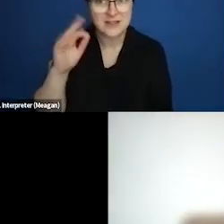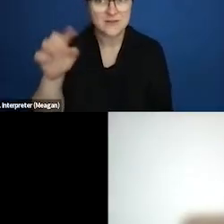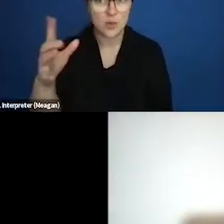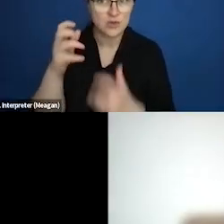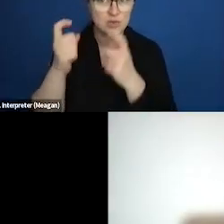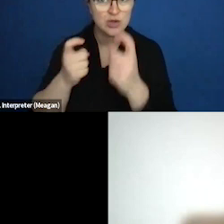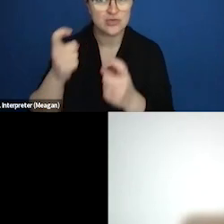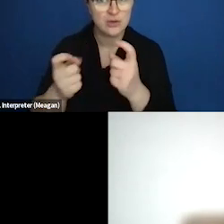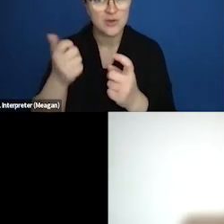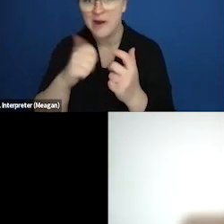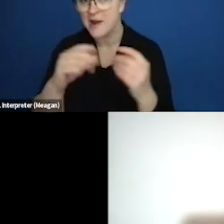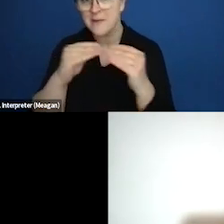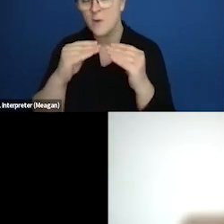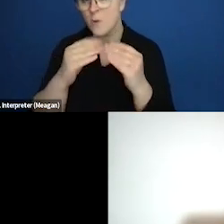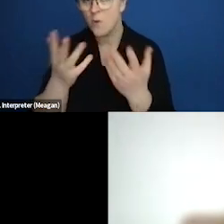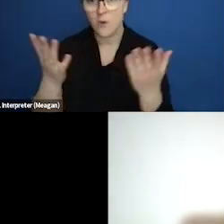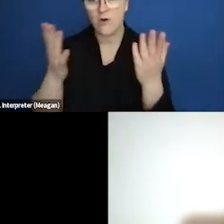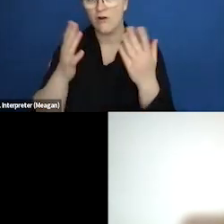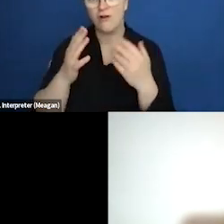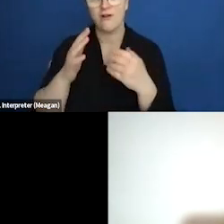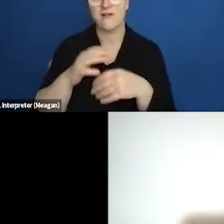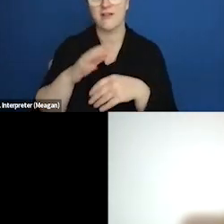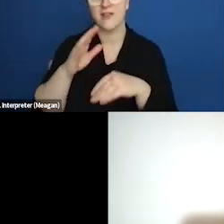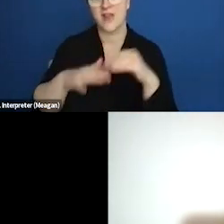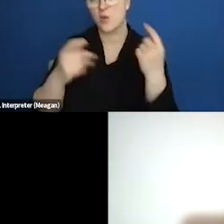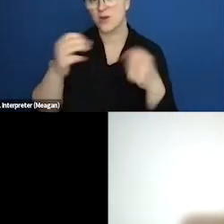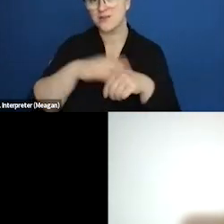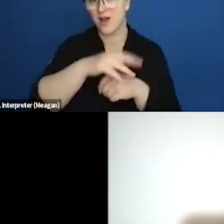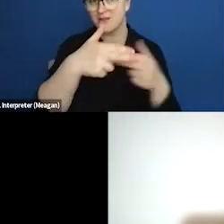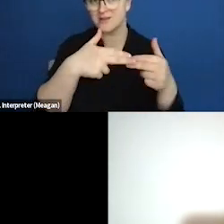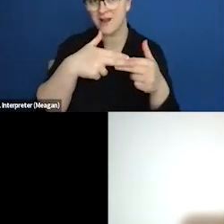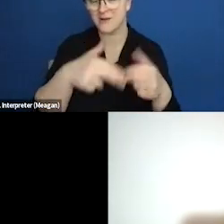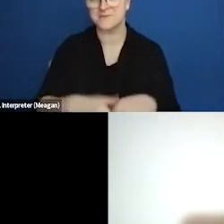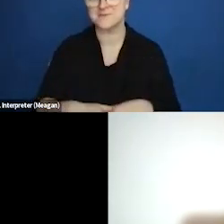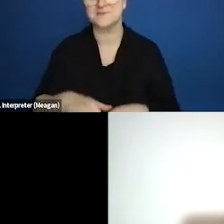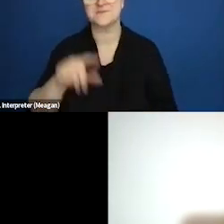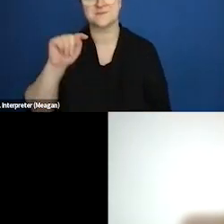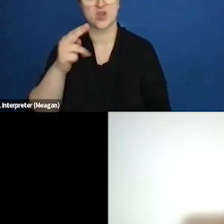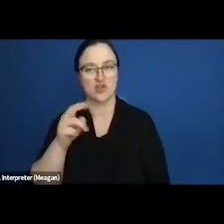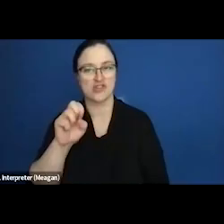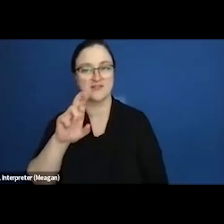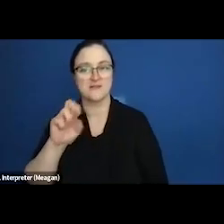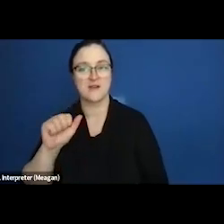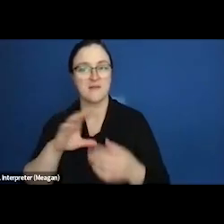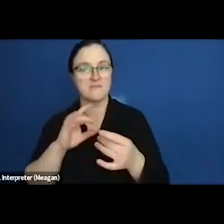and that was on the slide to expand on. Thank you, Maseta. No, I think you covered it all really well.